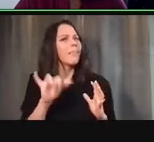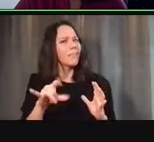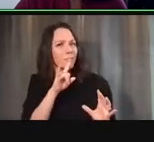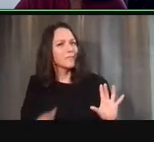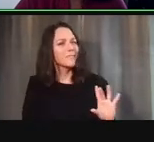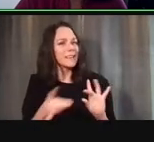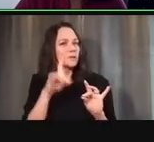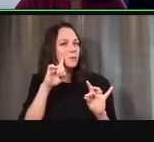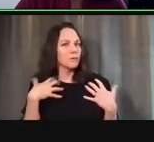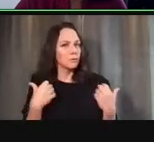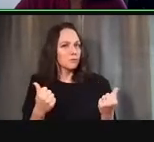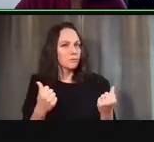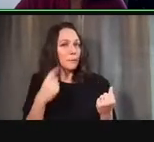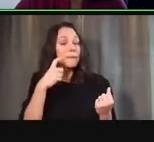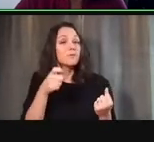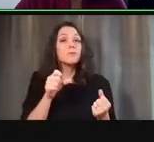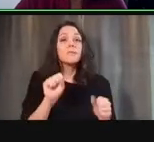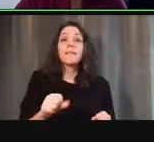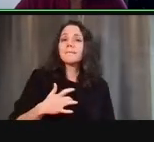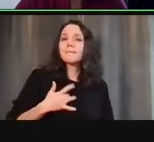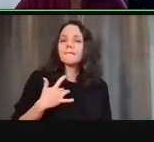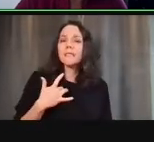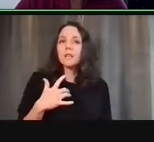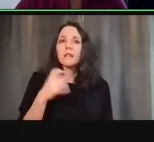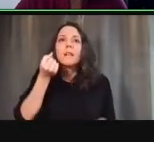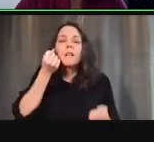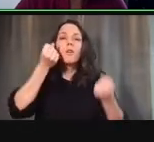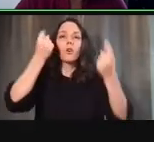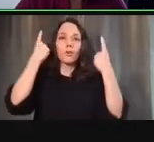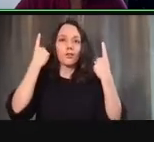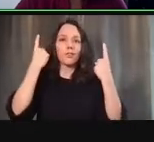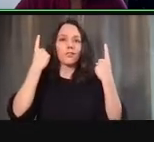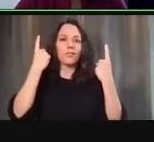And you can feel heard in quiet ways and through your Journal on your page,